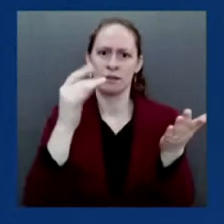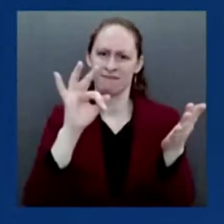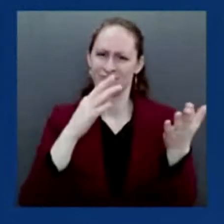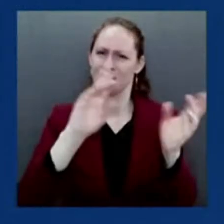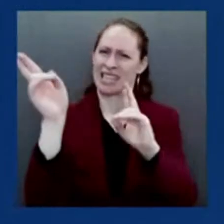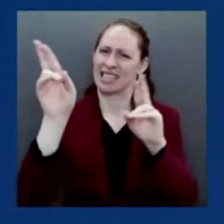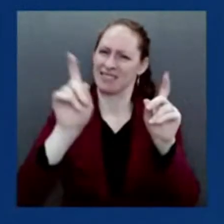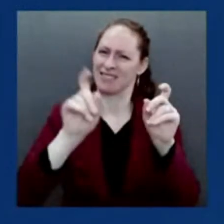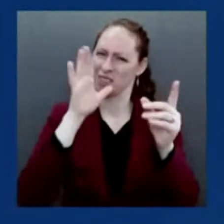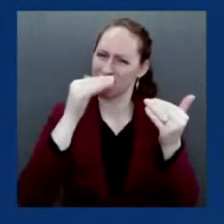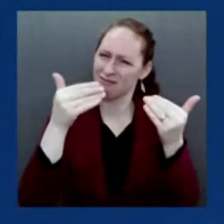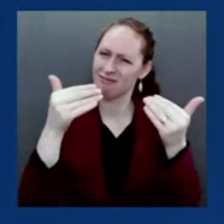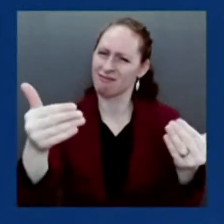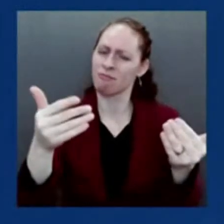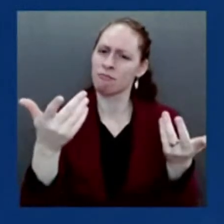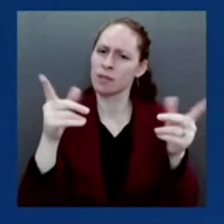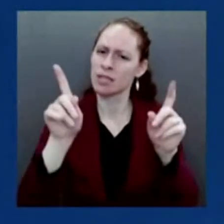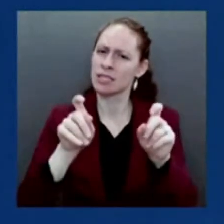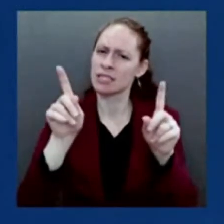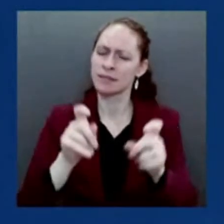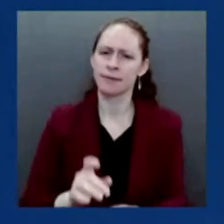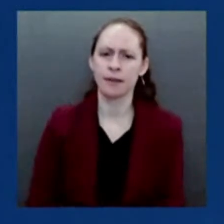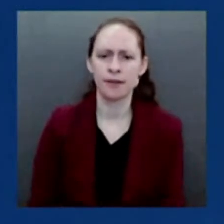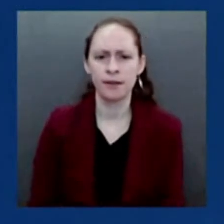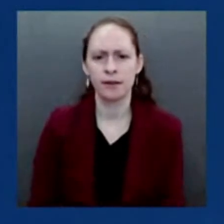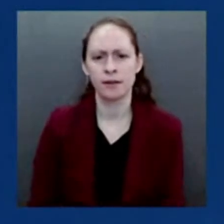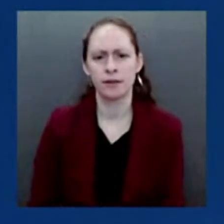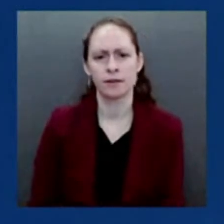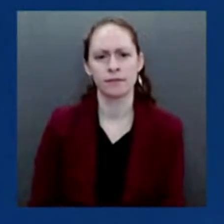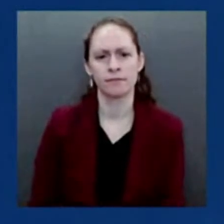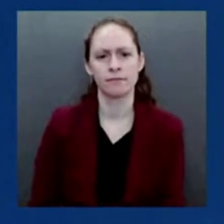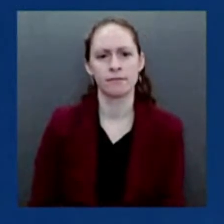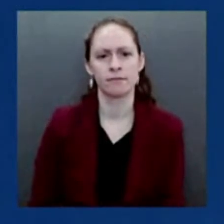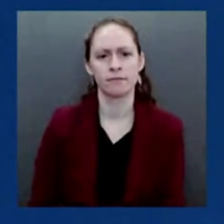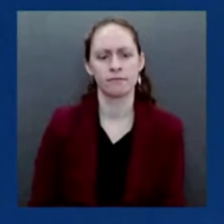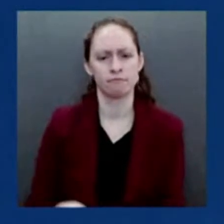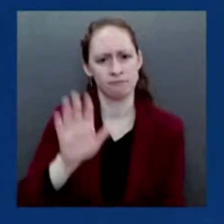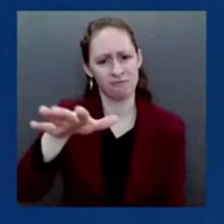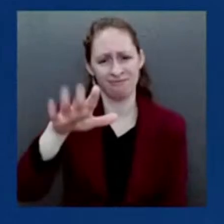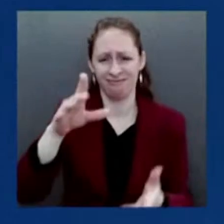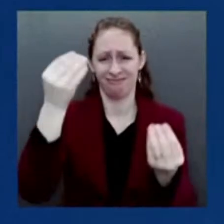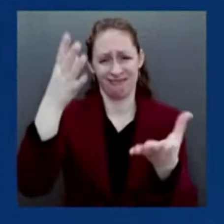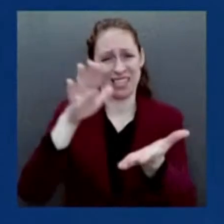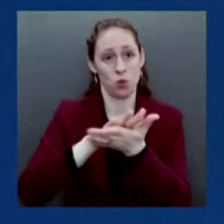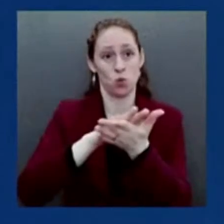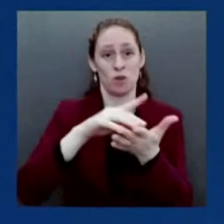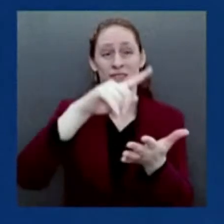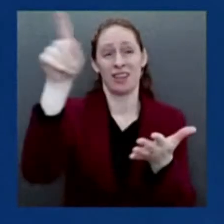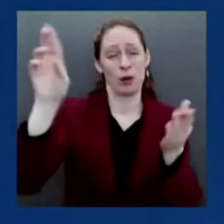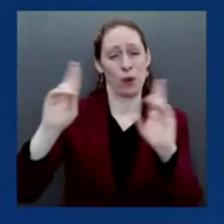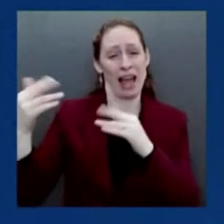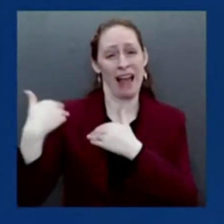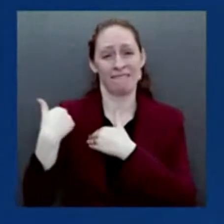KEEPS THEM OPEN CONSISTENTLY?